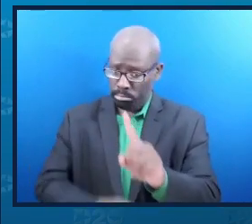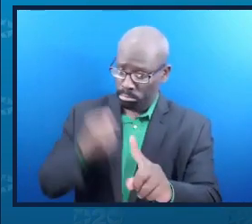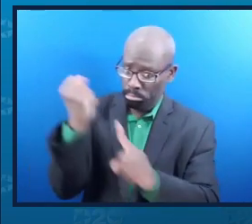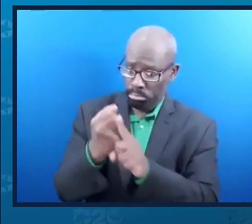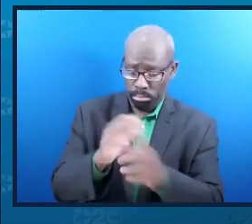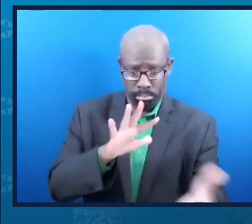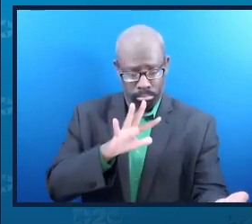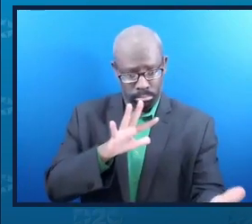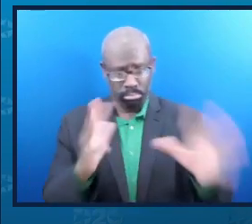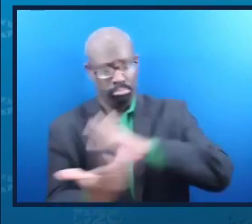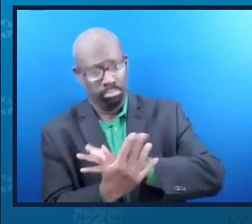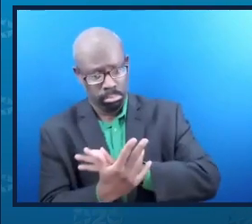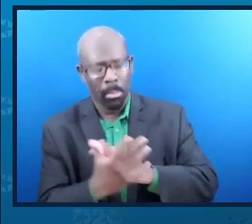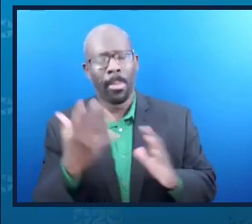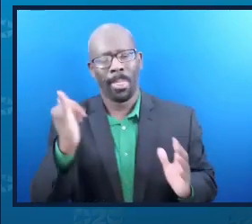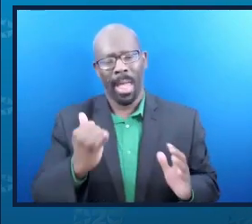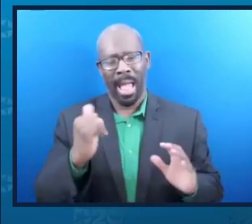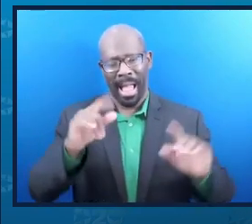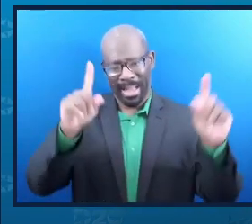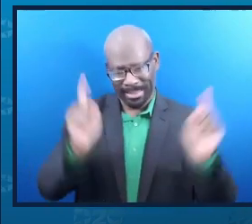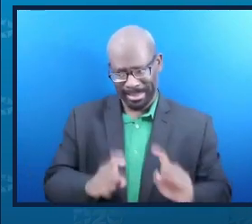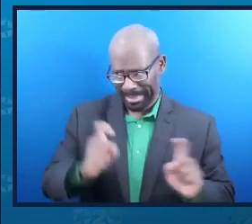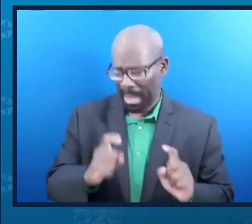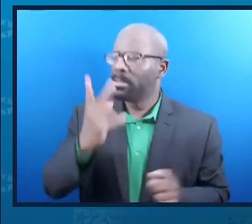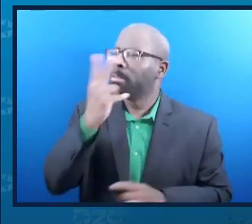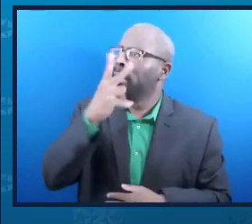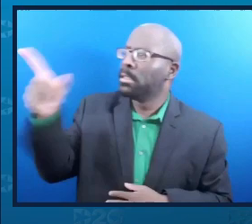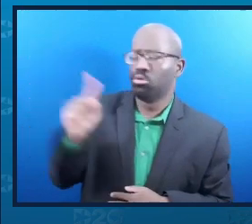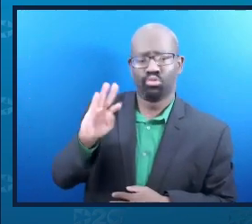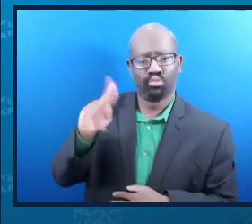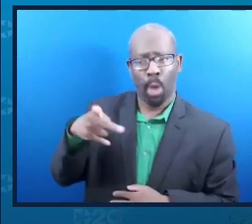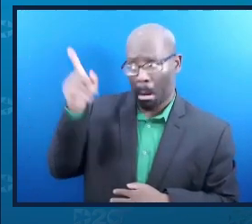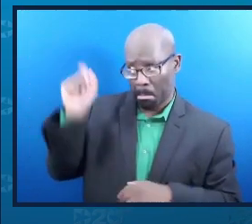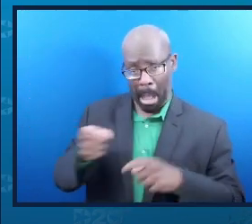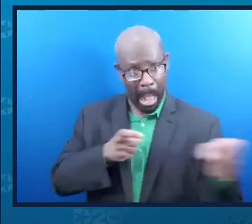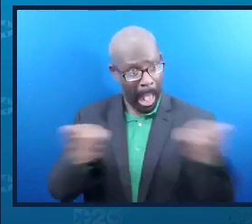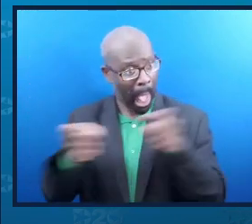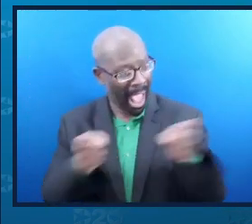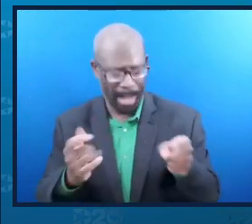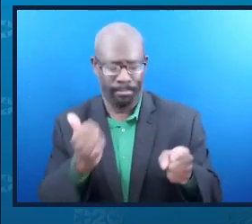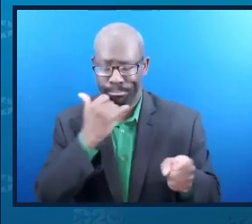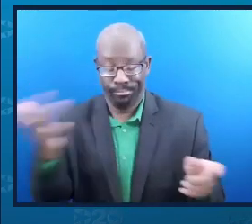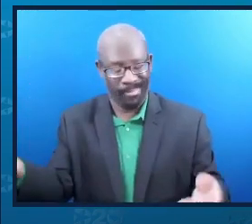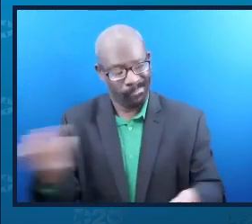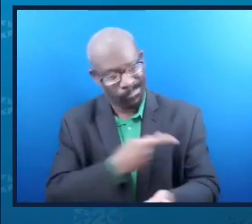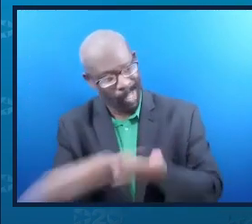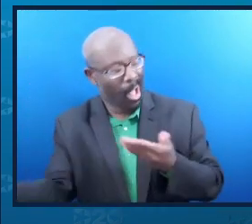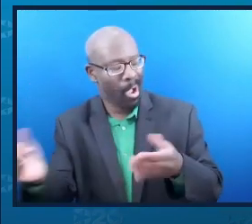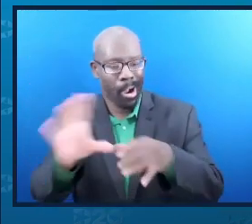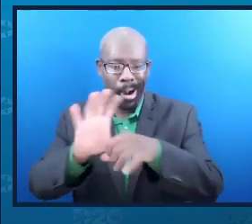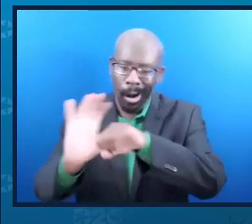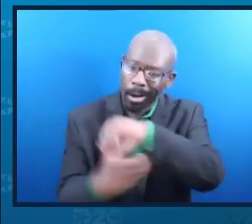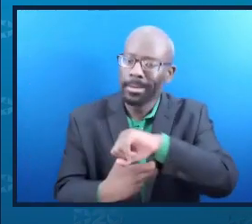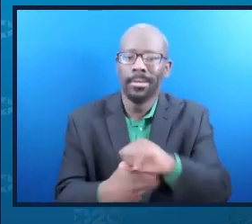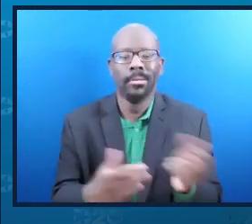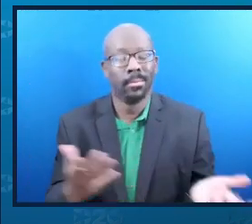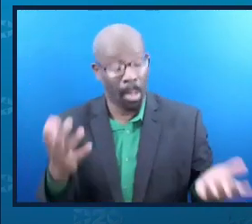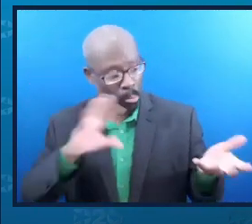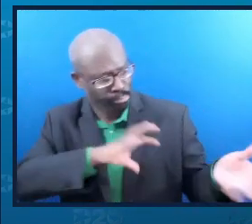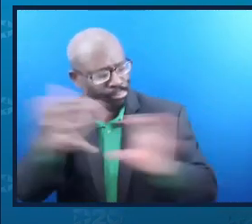HE FAILED MISERABLY, AND EVERYONE ELSE IS PAYING THE PRICE. TODAY, AMERICA HAS THE HIGHEST DEATH RATE IN THE WORLD AND AN